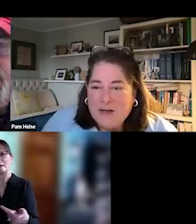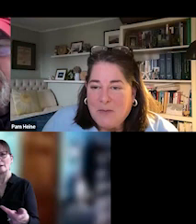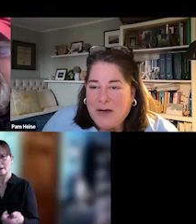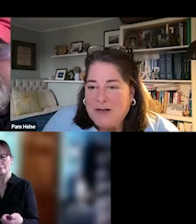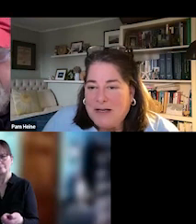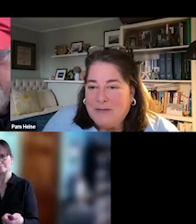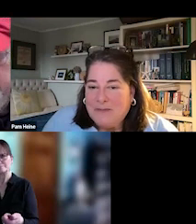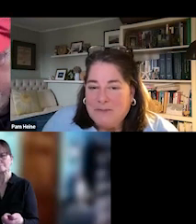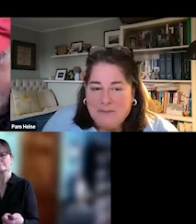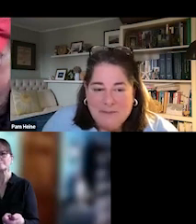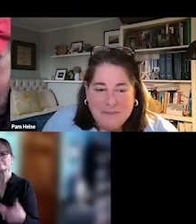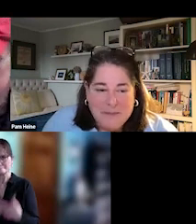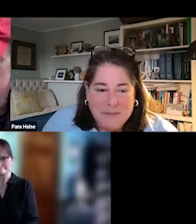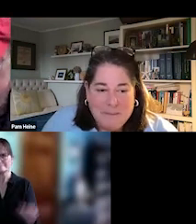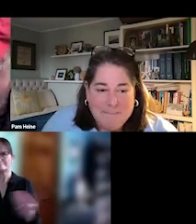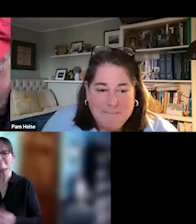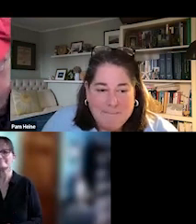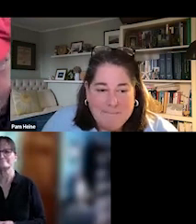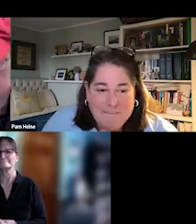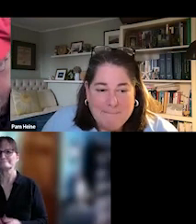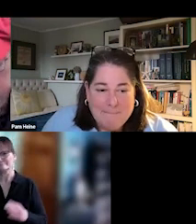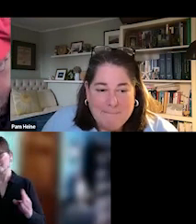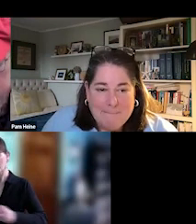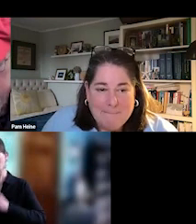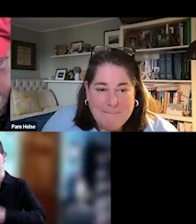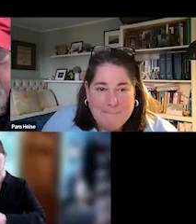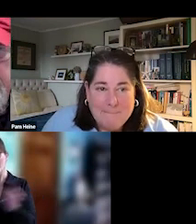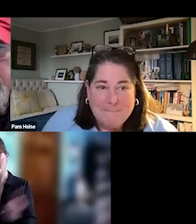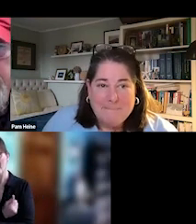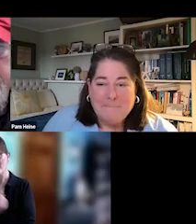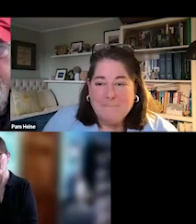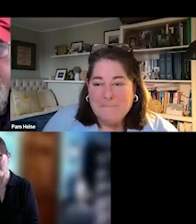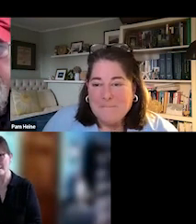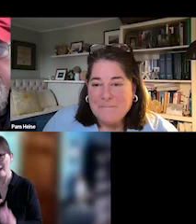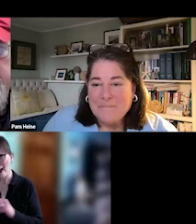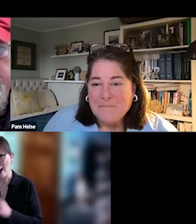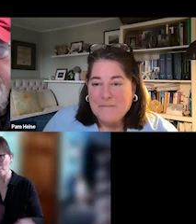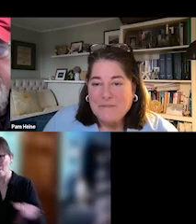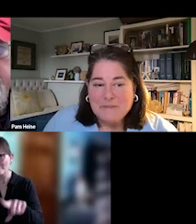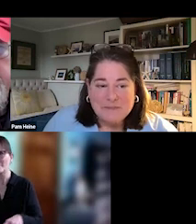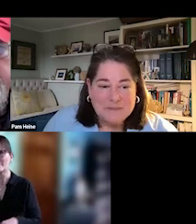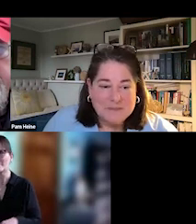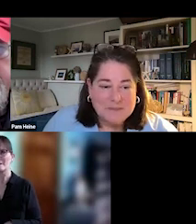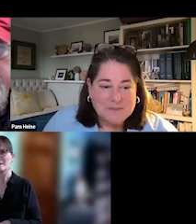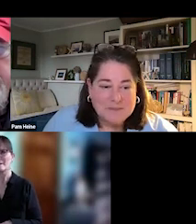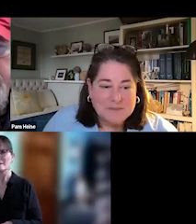Take it away, Arnita. Hi, everyone, how are you? As she said, my name is Arnita Miller,